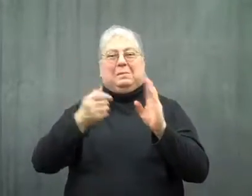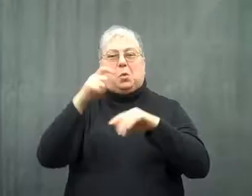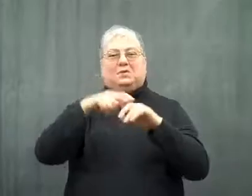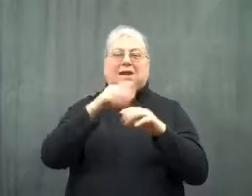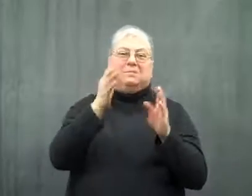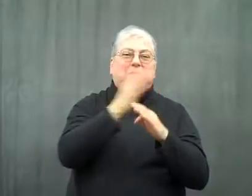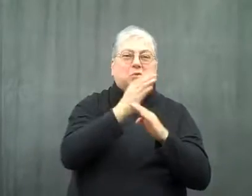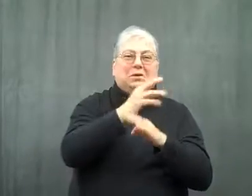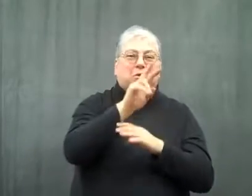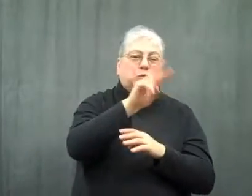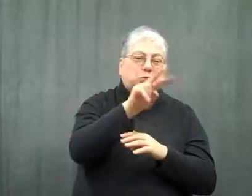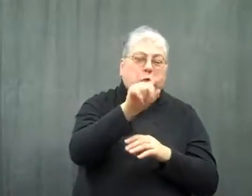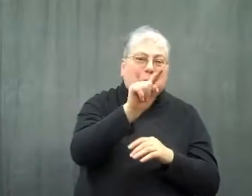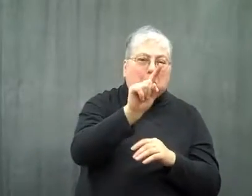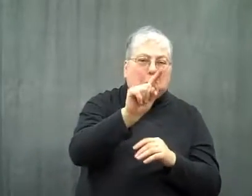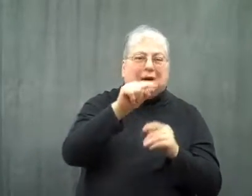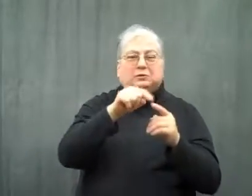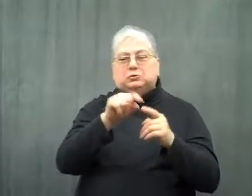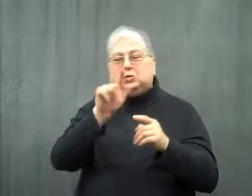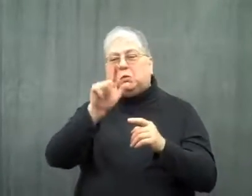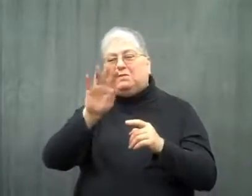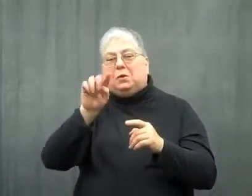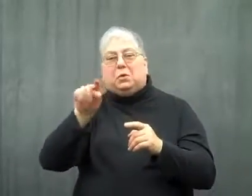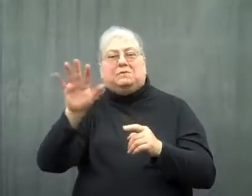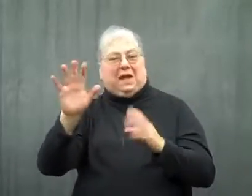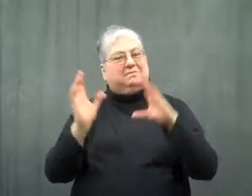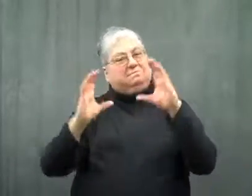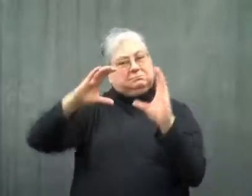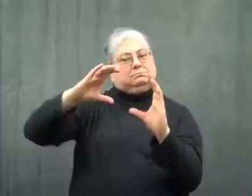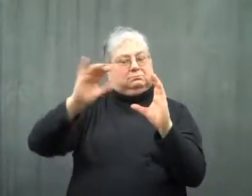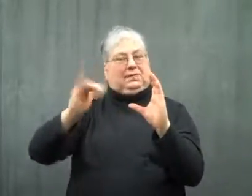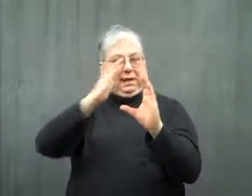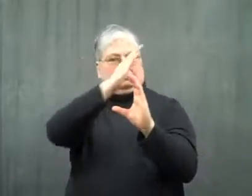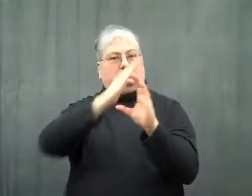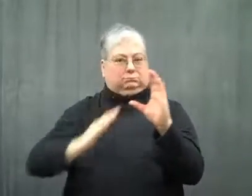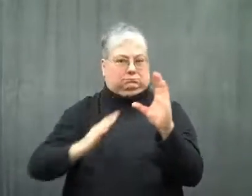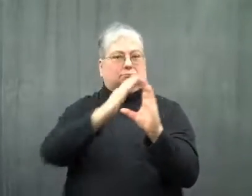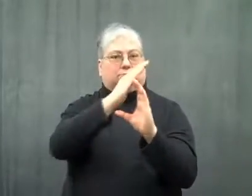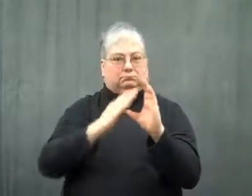The tilt is usually between 22.1 to 24.5 degrees.